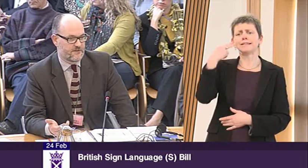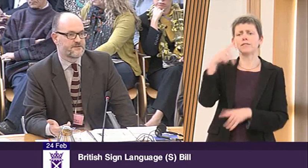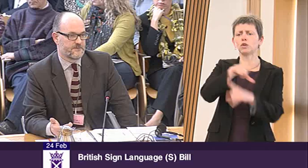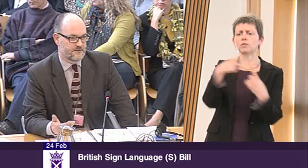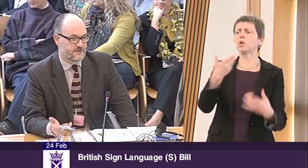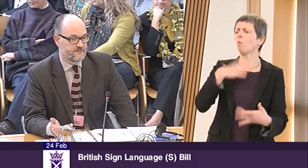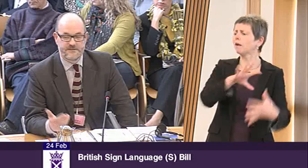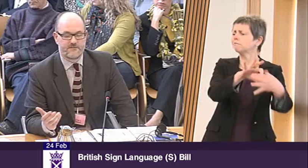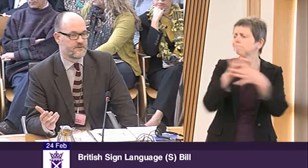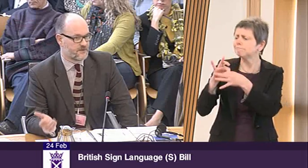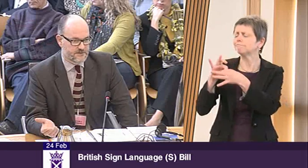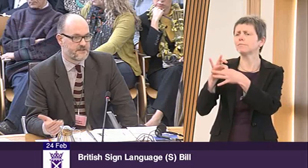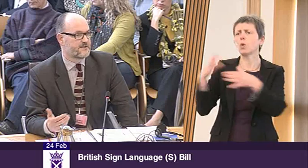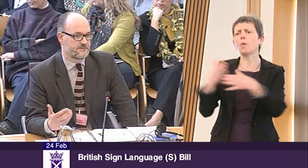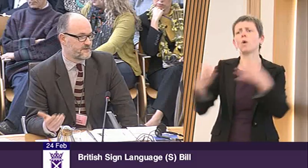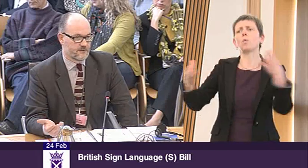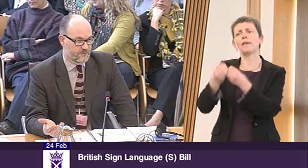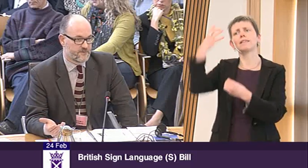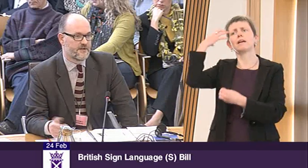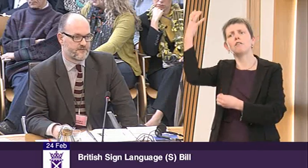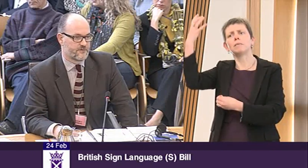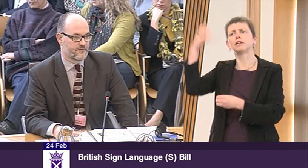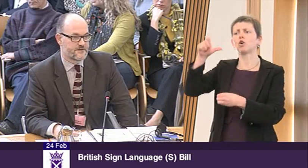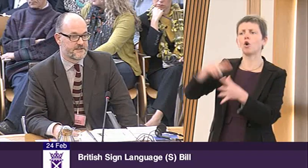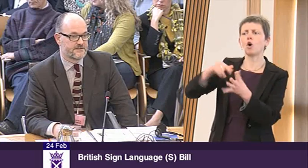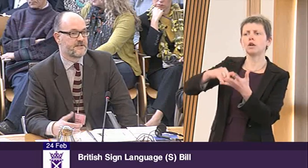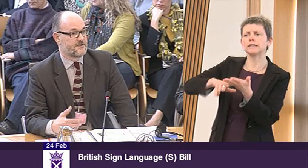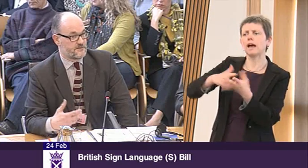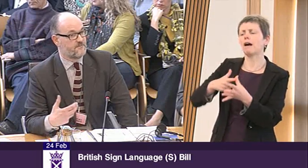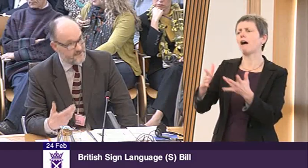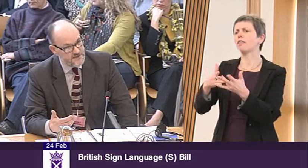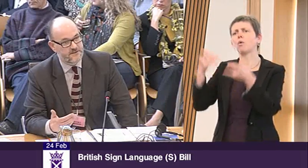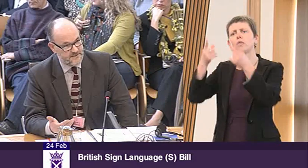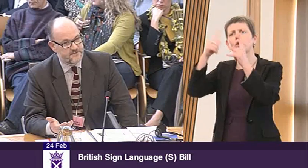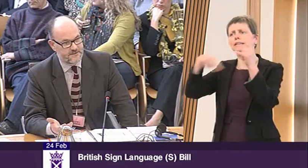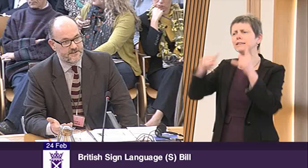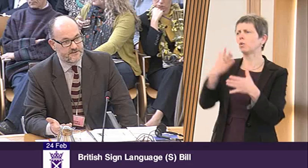closely with the Government, COSLA and all the relevant authorities to manage expectations